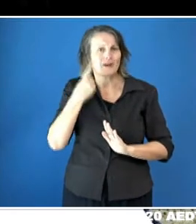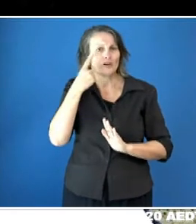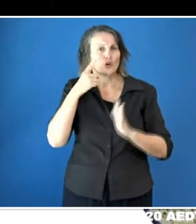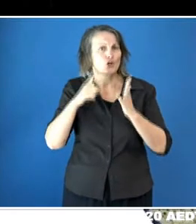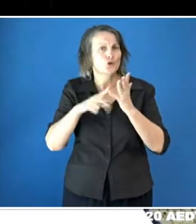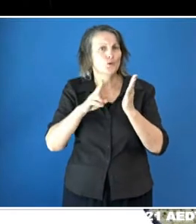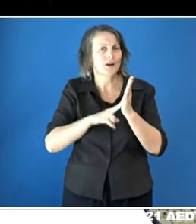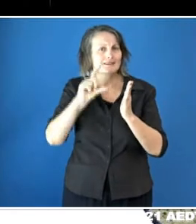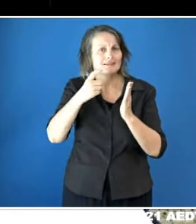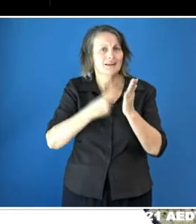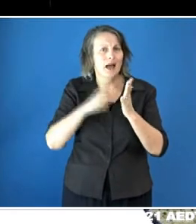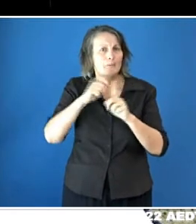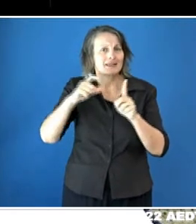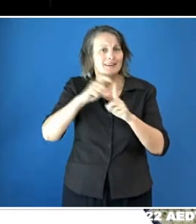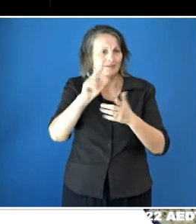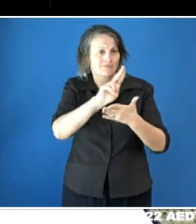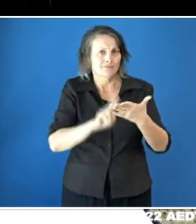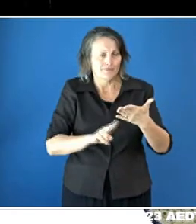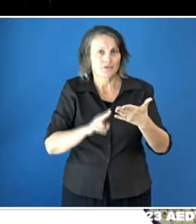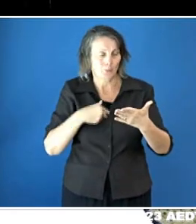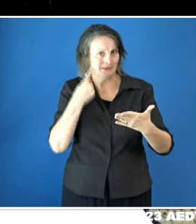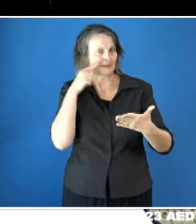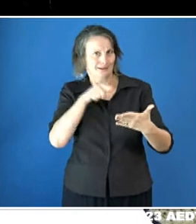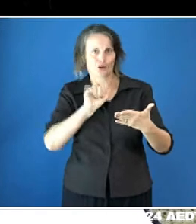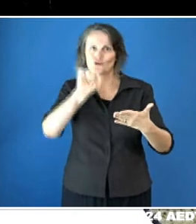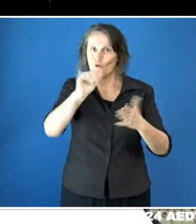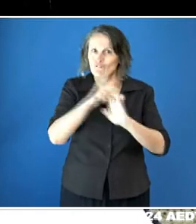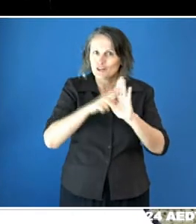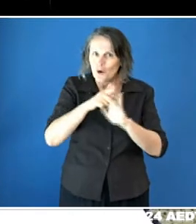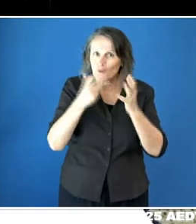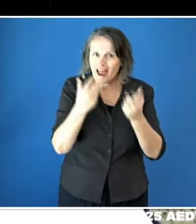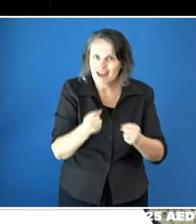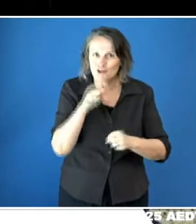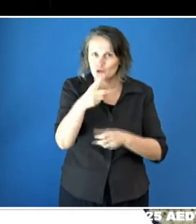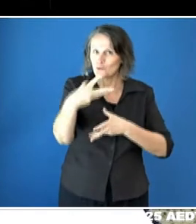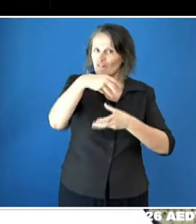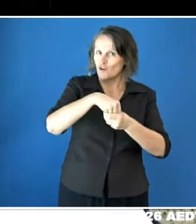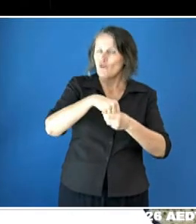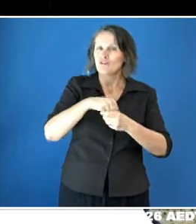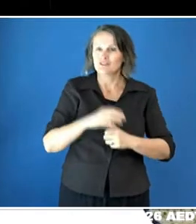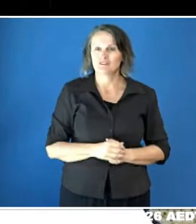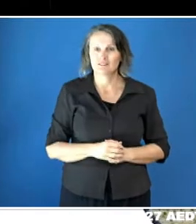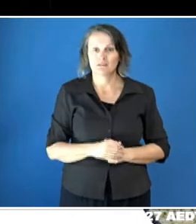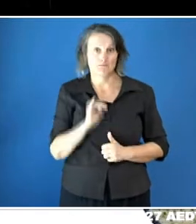Disabilities. MS CRAWFORD: Yeah. So Our Voice SA participated in that hearing, probably with some of your friends. MS CRAWFORD: Yeah. MS EASTMAN: Rachel.